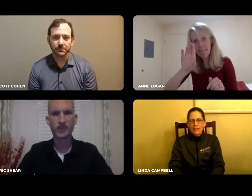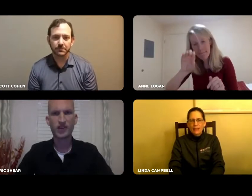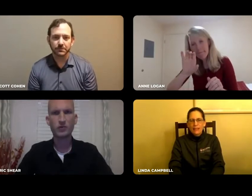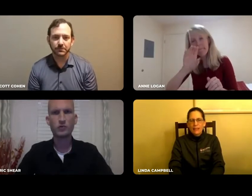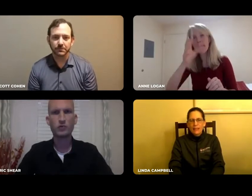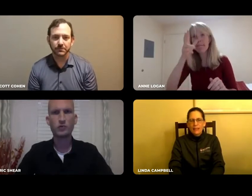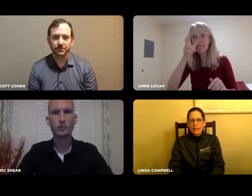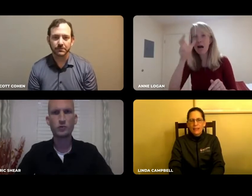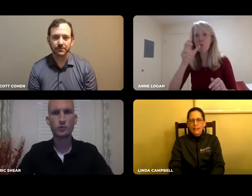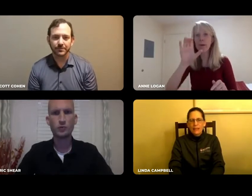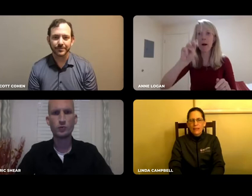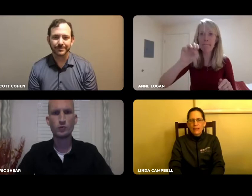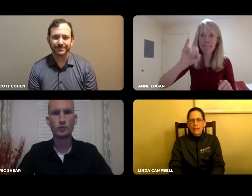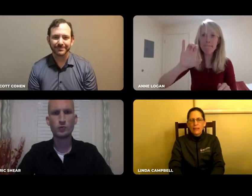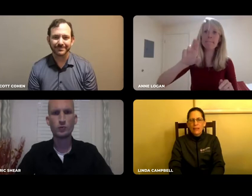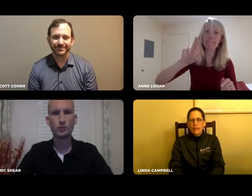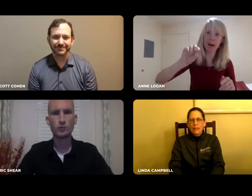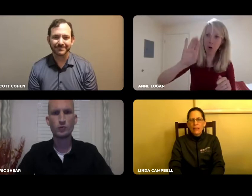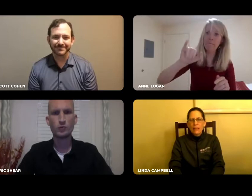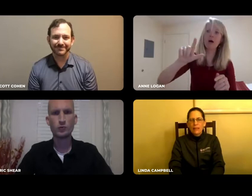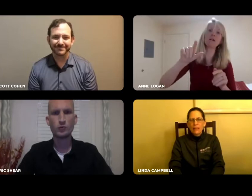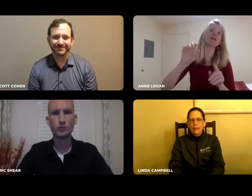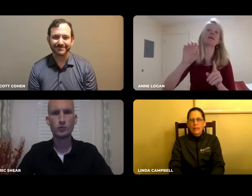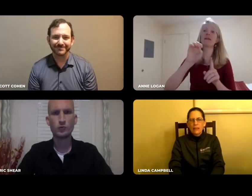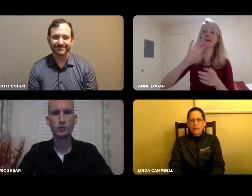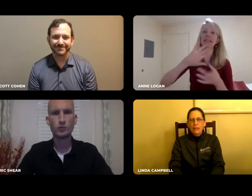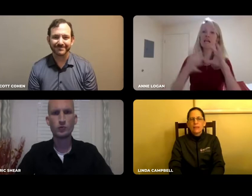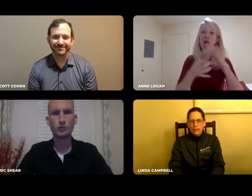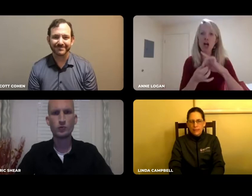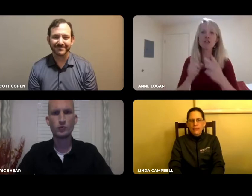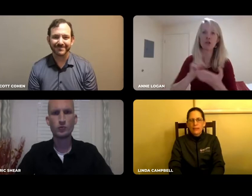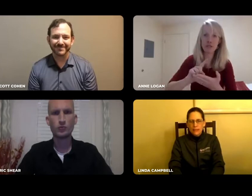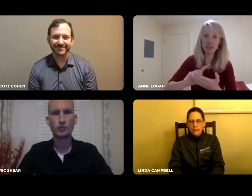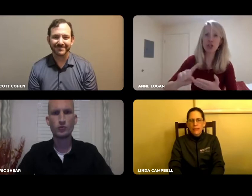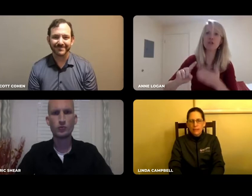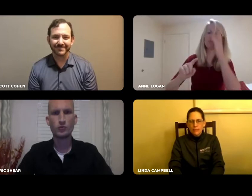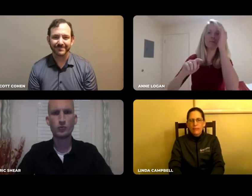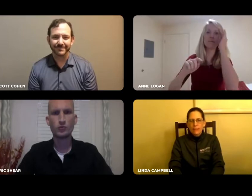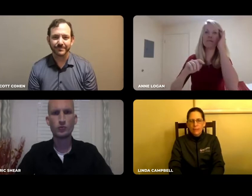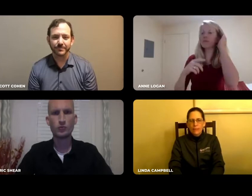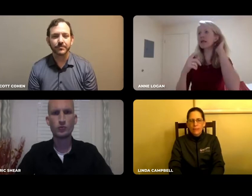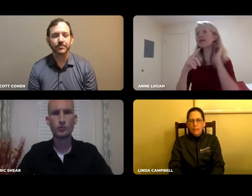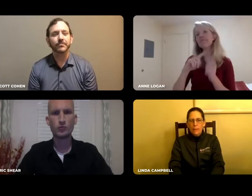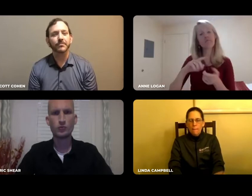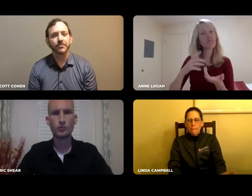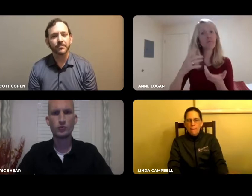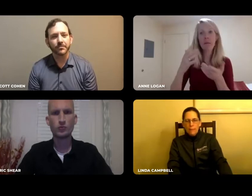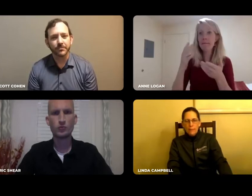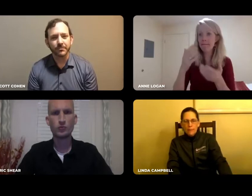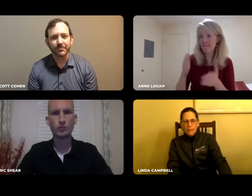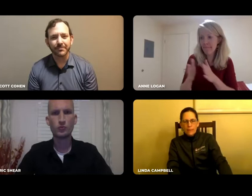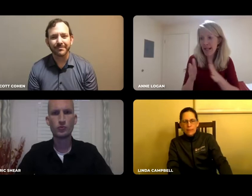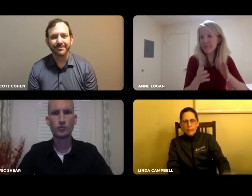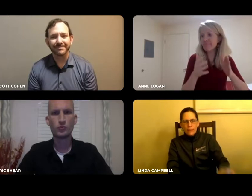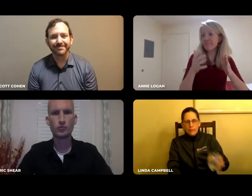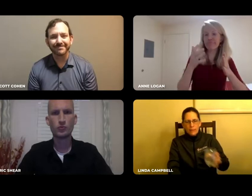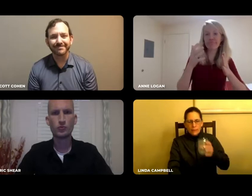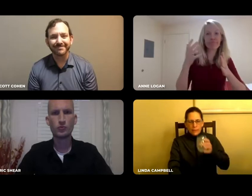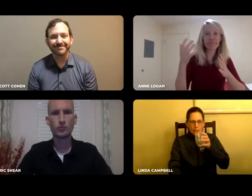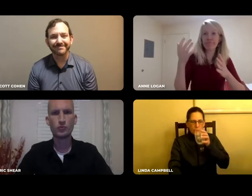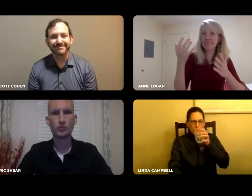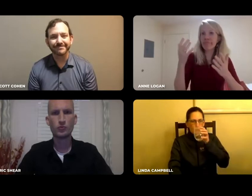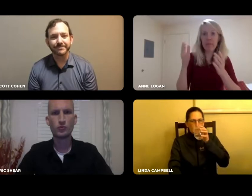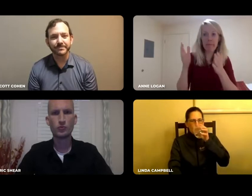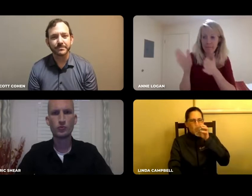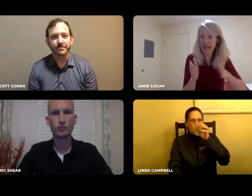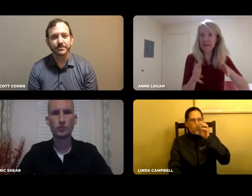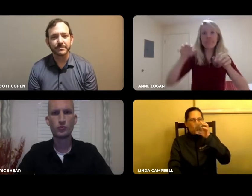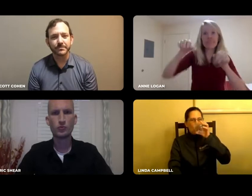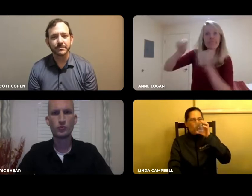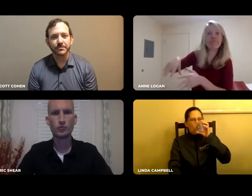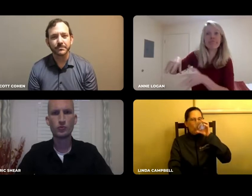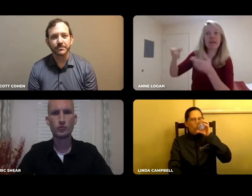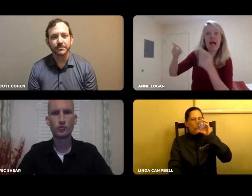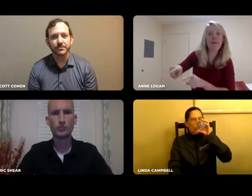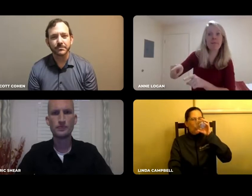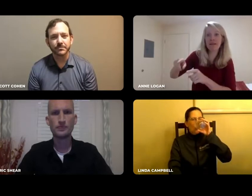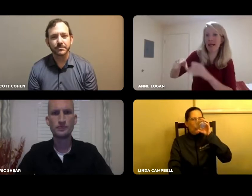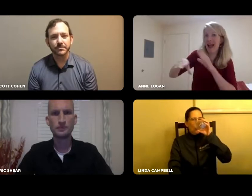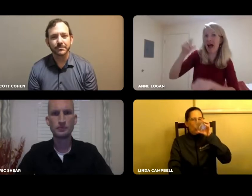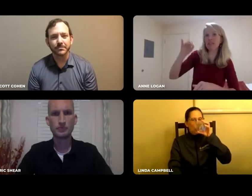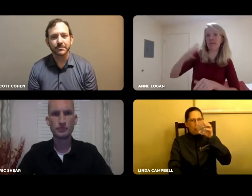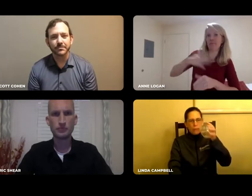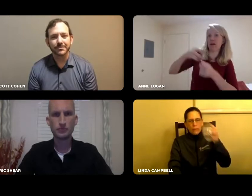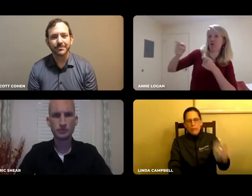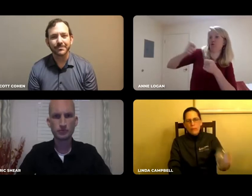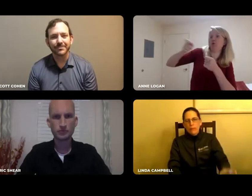Microbiology and ecology I studied for a bit.